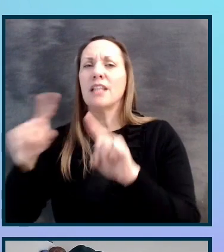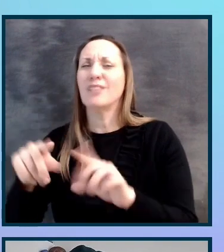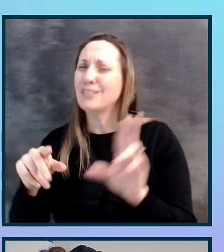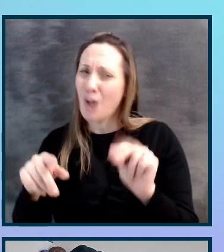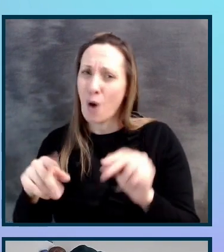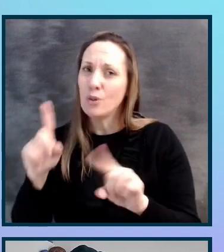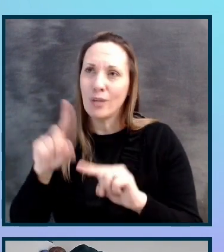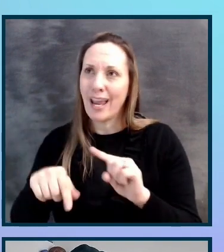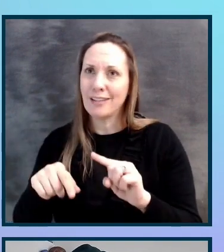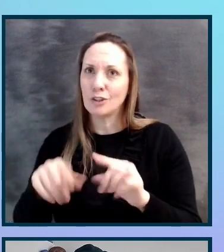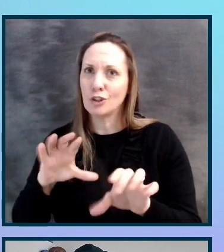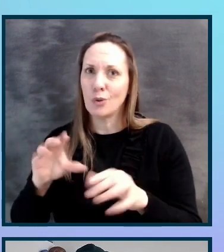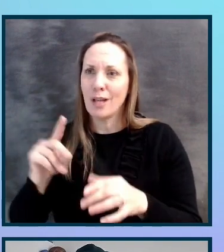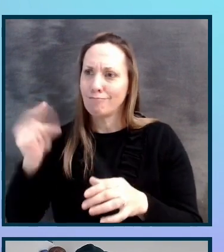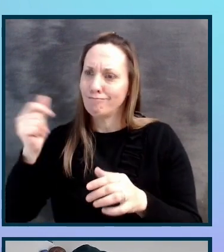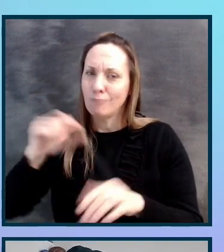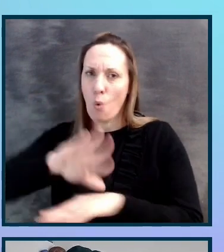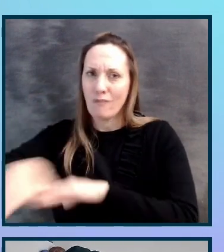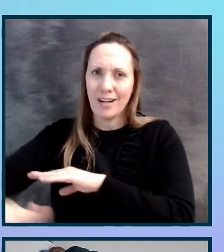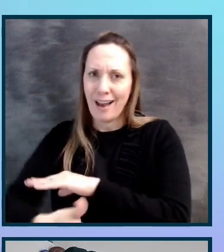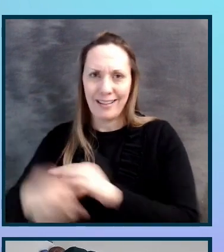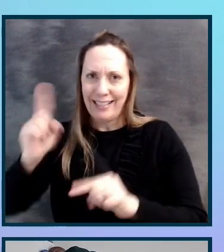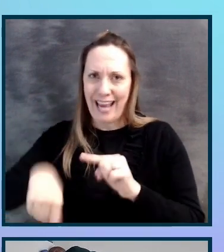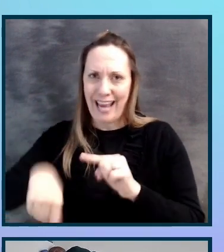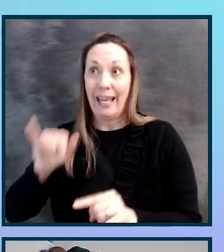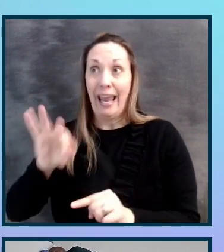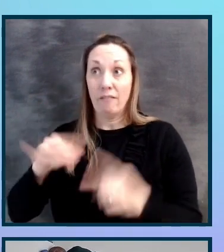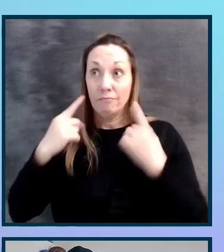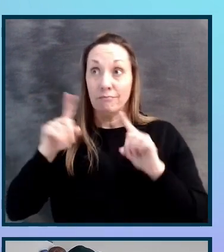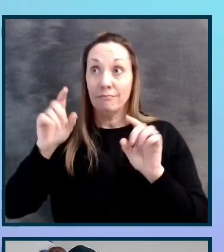That's not gonna happen. If you do that, it's failing right away.